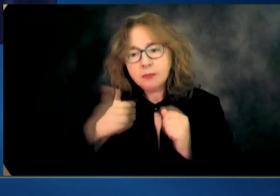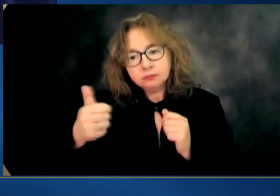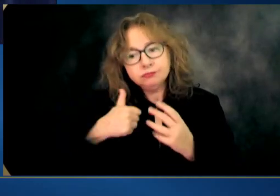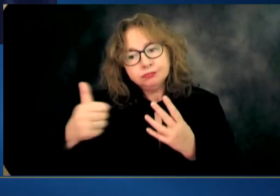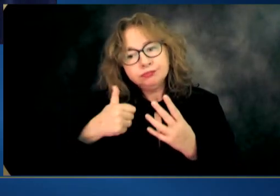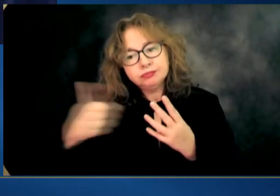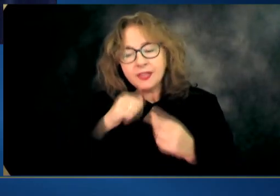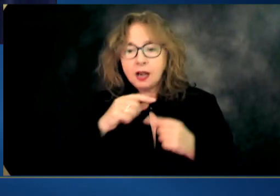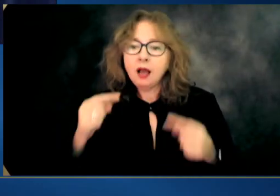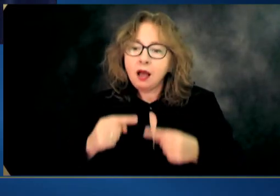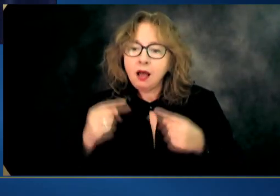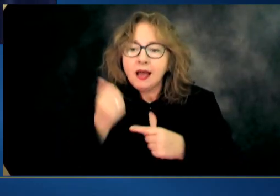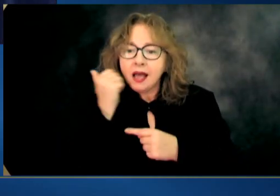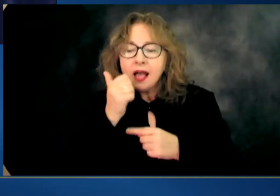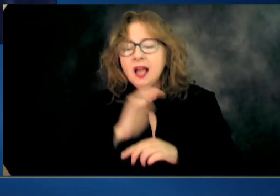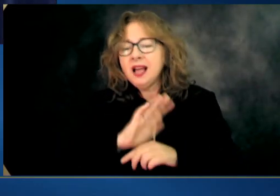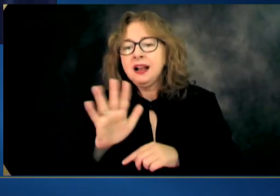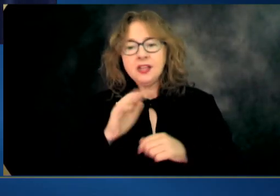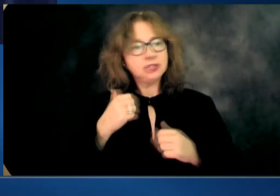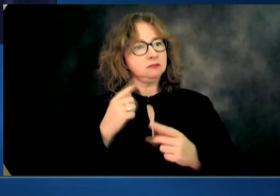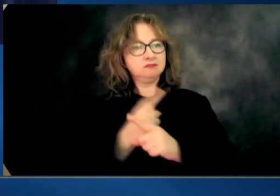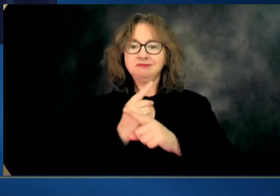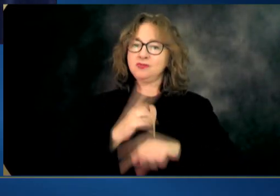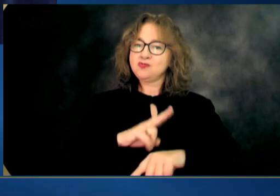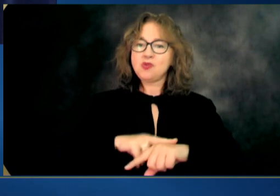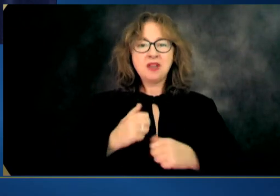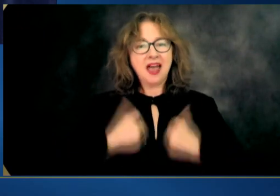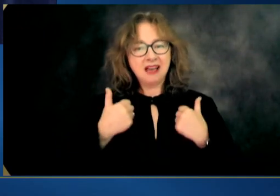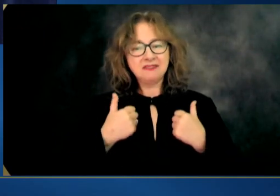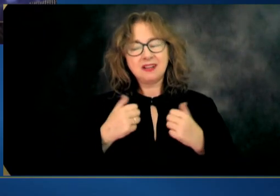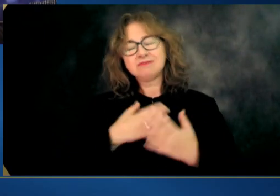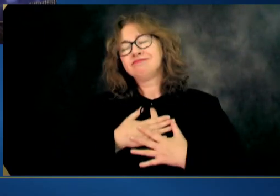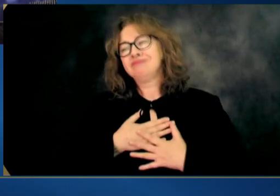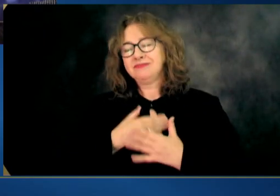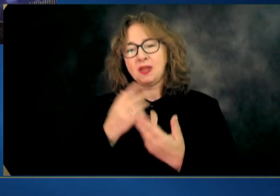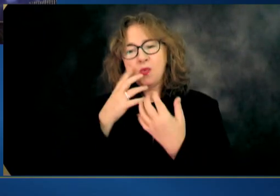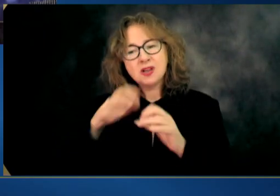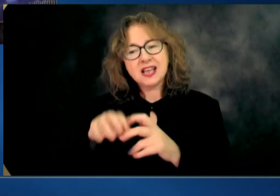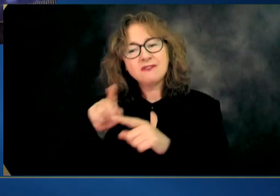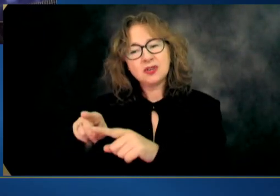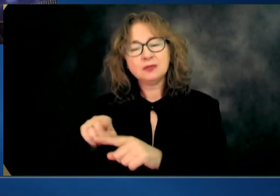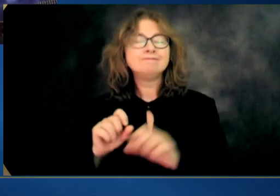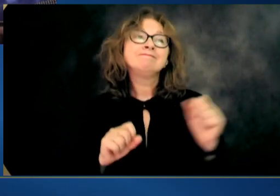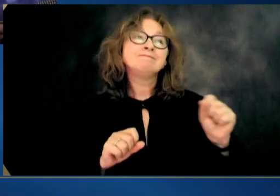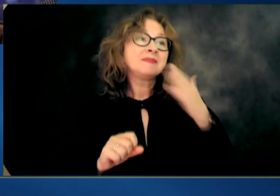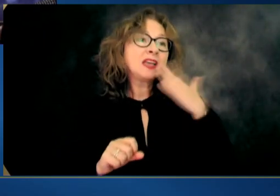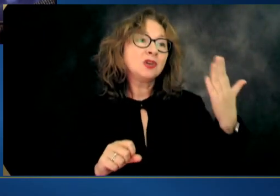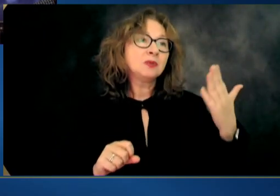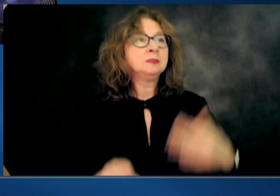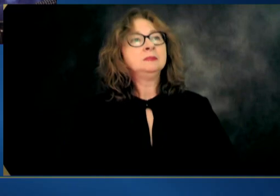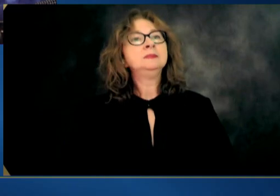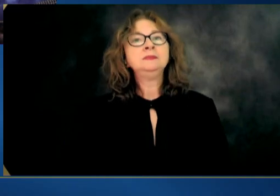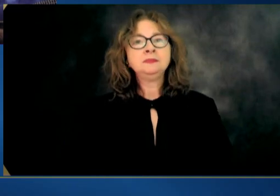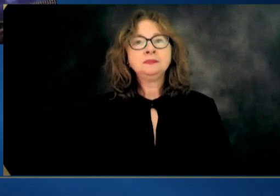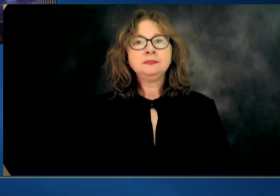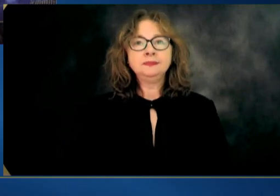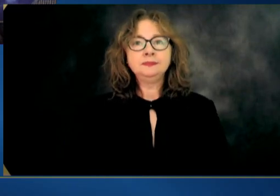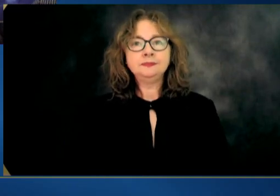healthy life. And so I'm really glad to see that that worked out so well for you. Jimmy Pinnock: Yeah. Thank you very much. Kamal Menghrajani: And as you mentioned, having that support,